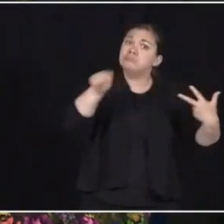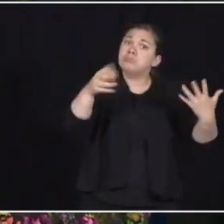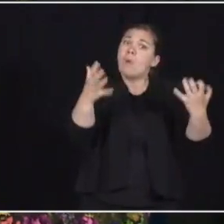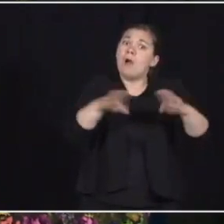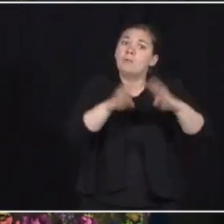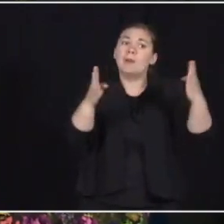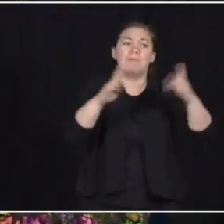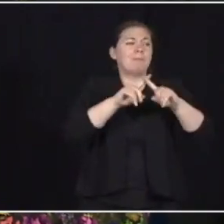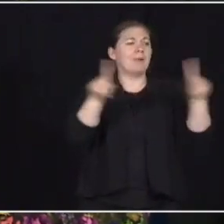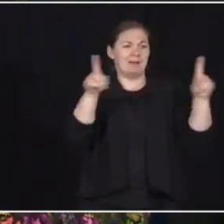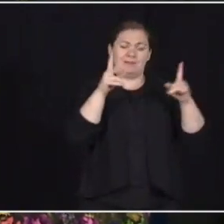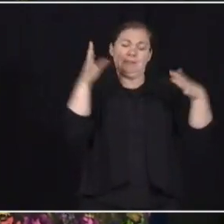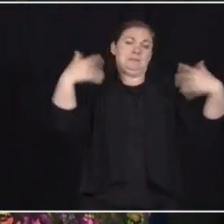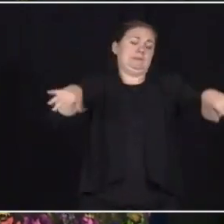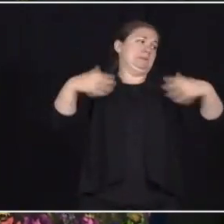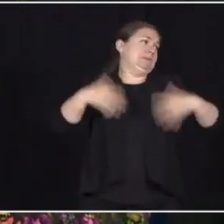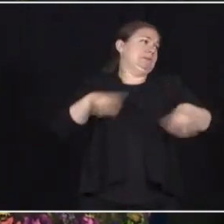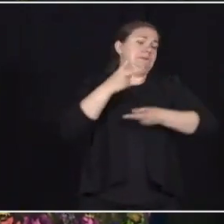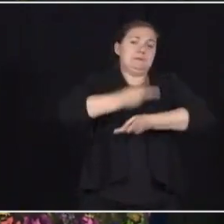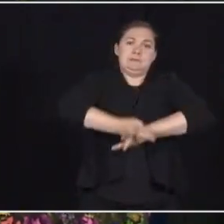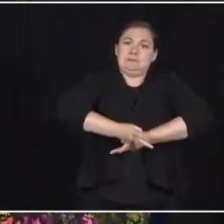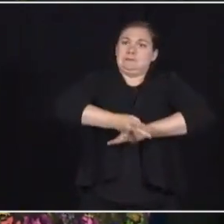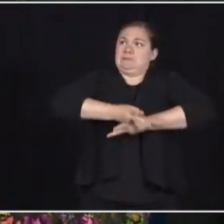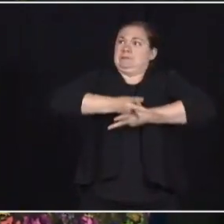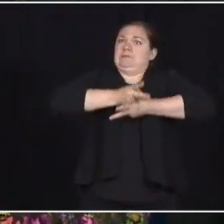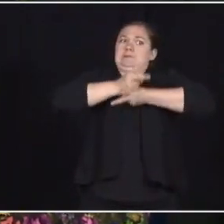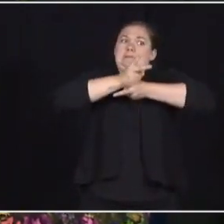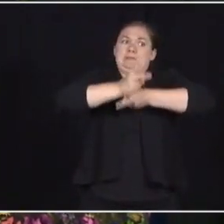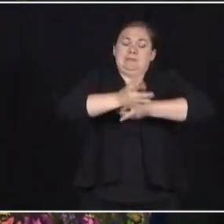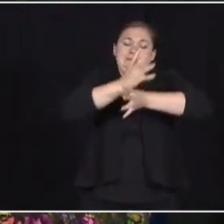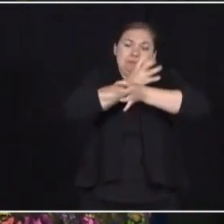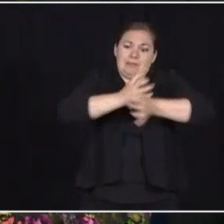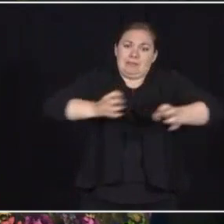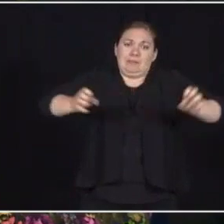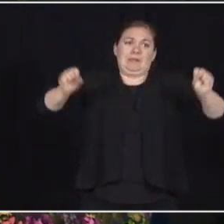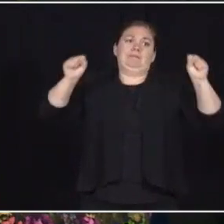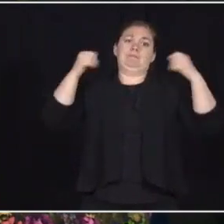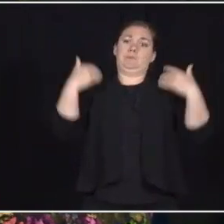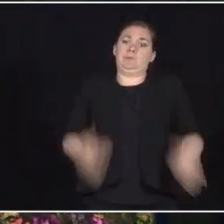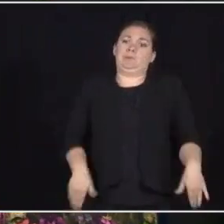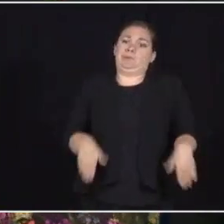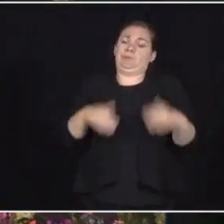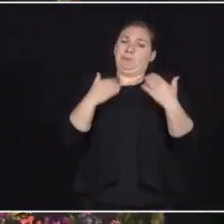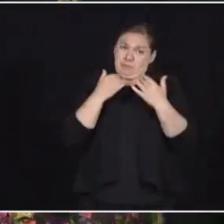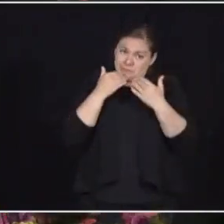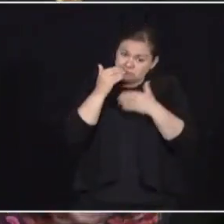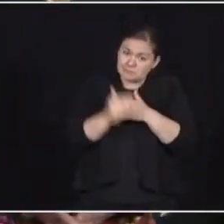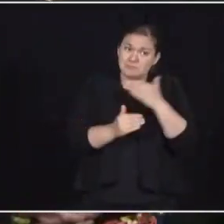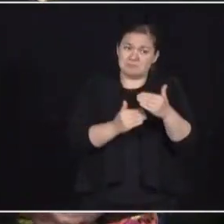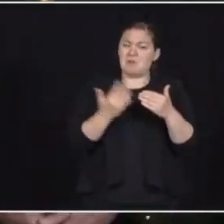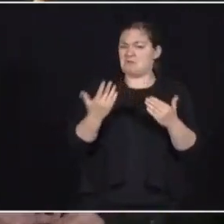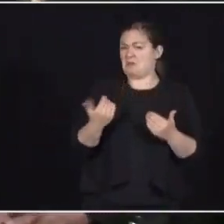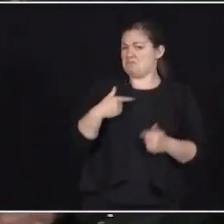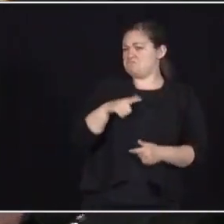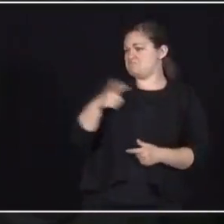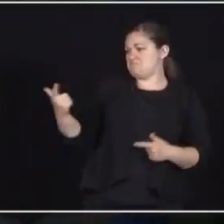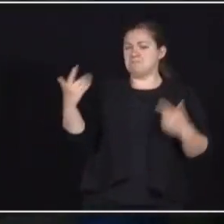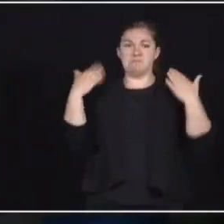I understand that one open up, but we are going to do it carefully and safely to the best of our ability. Working with reasons.